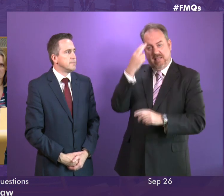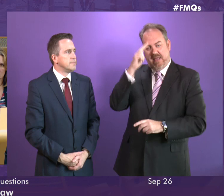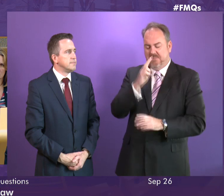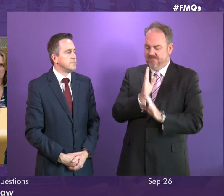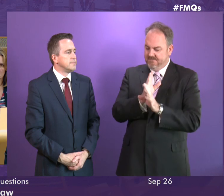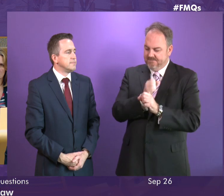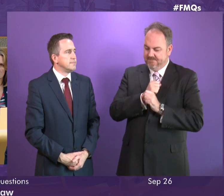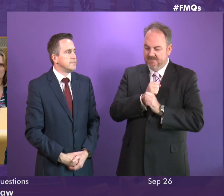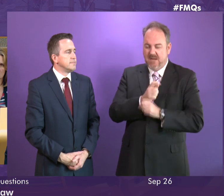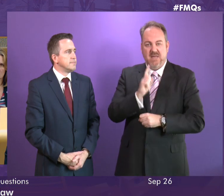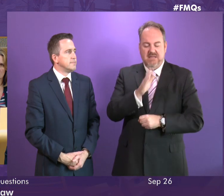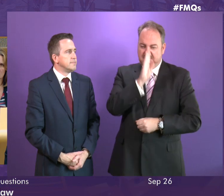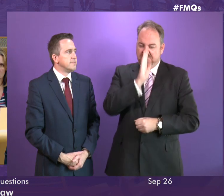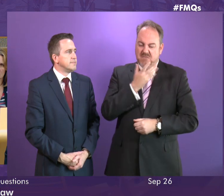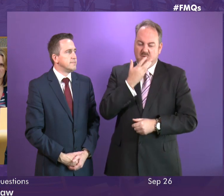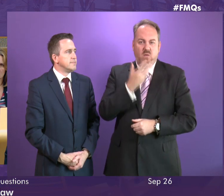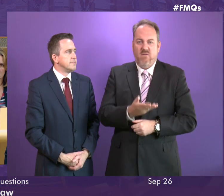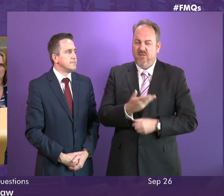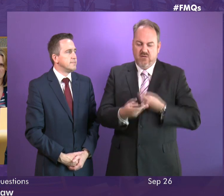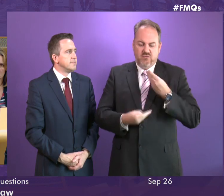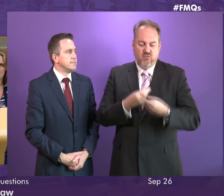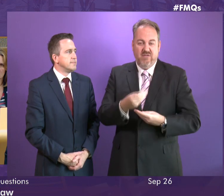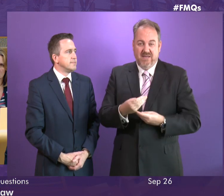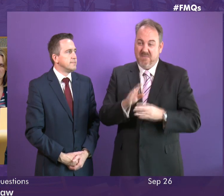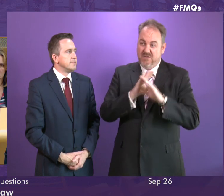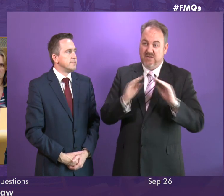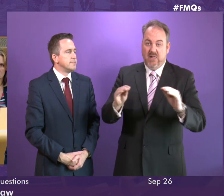difficult for me to articulate—but I think that members need to hear it. It says: